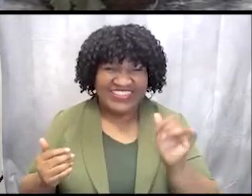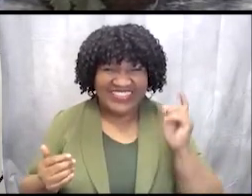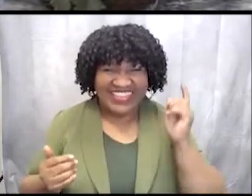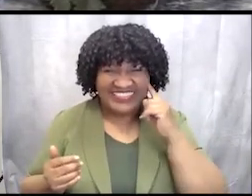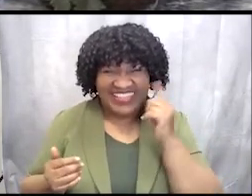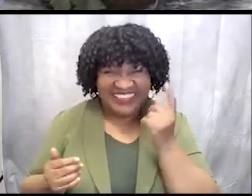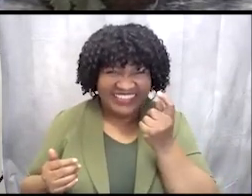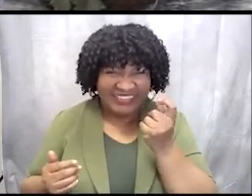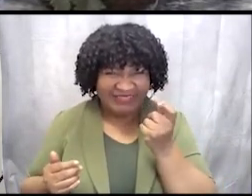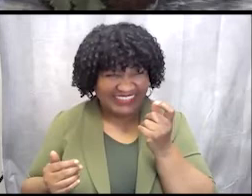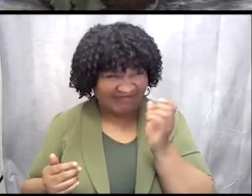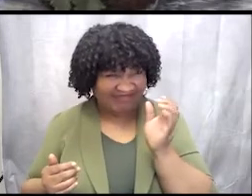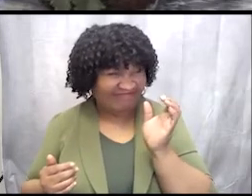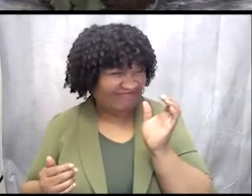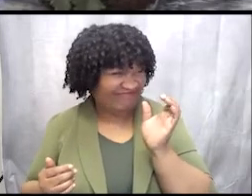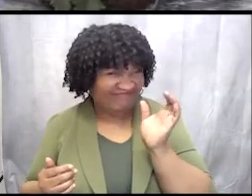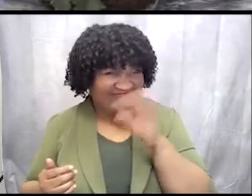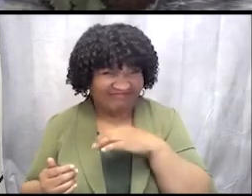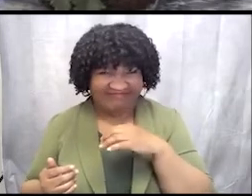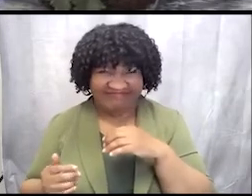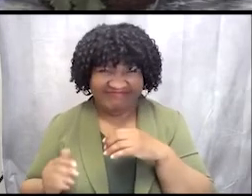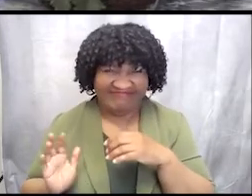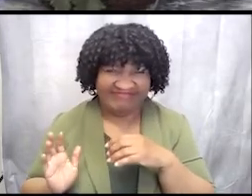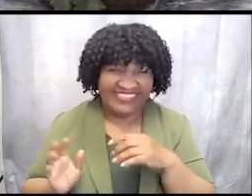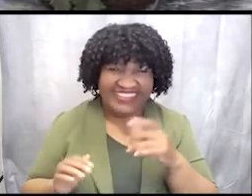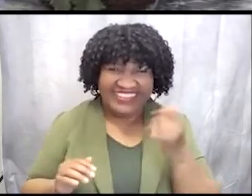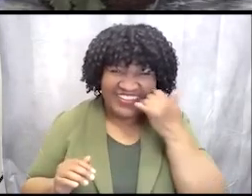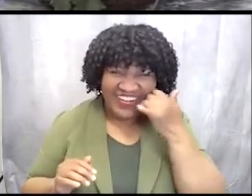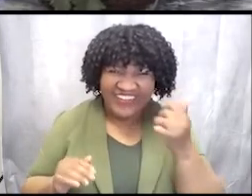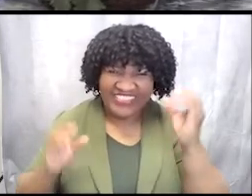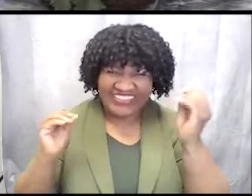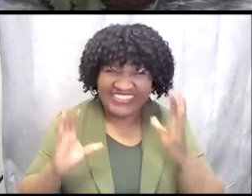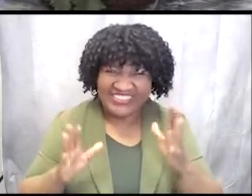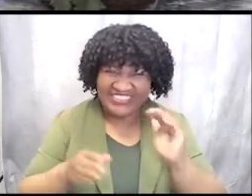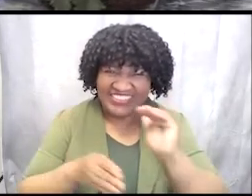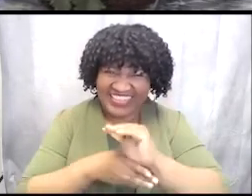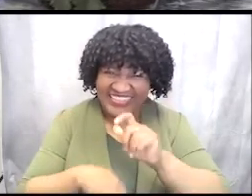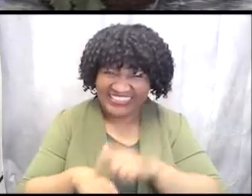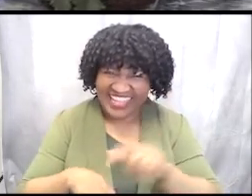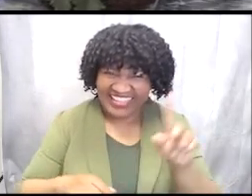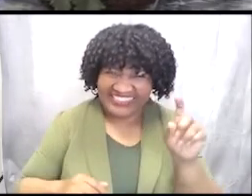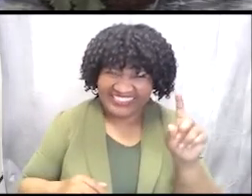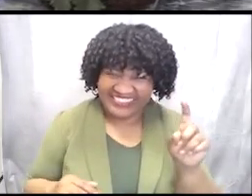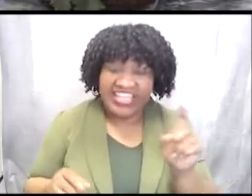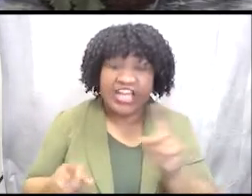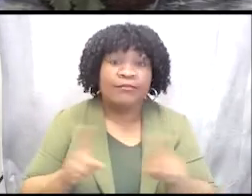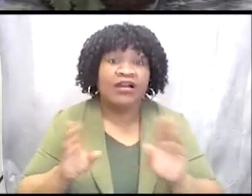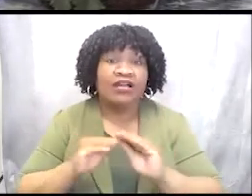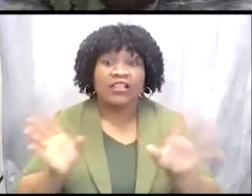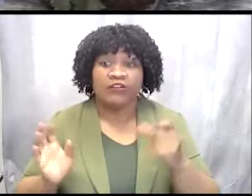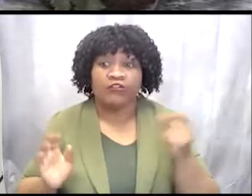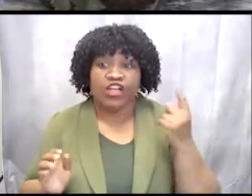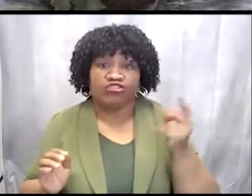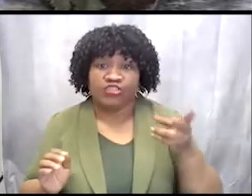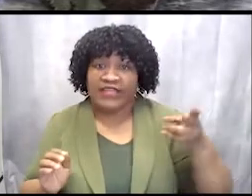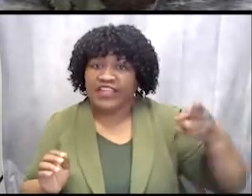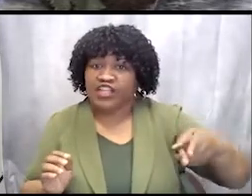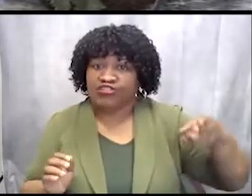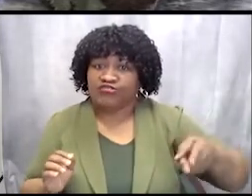Some people might say that's a bit provocative, call your teacher at night. But if we understand the history of education